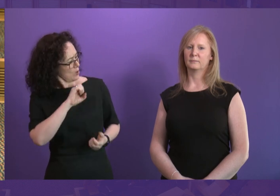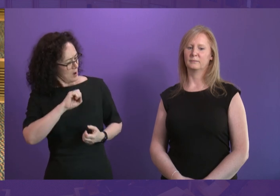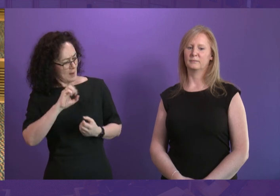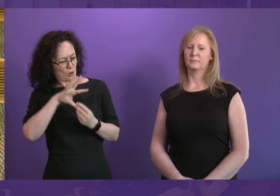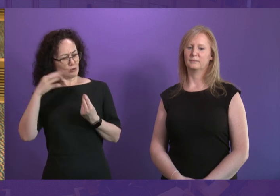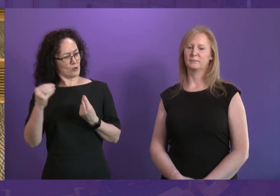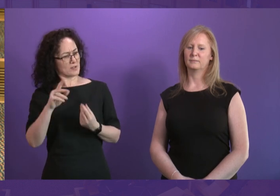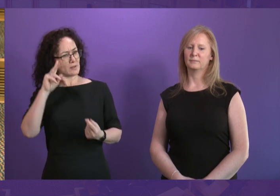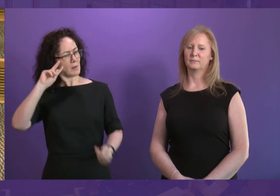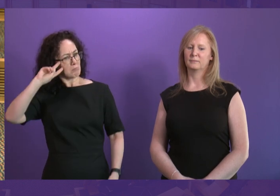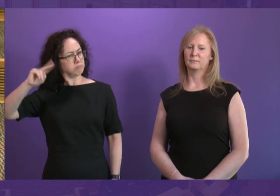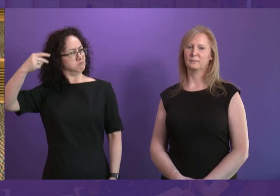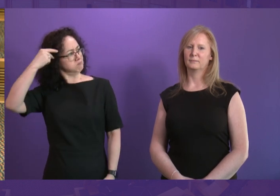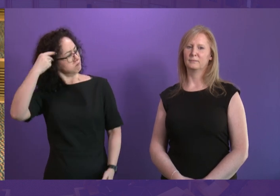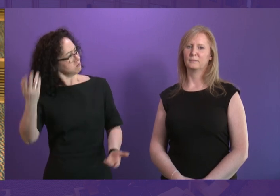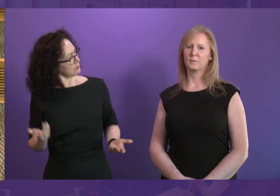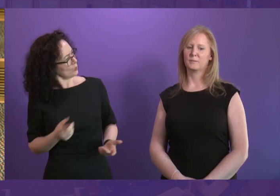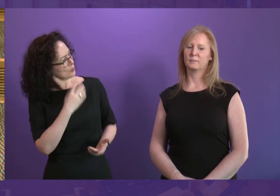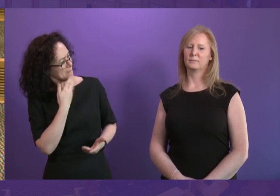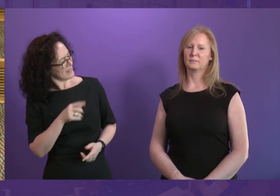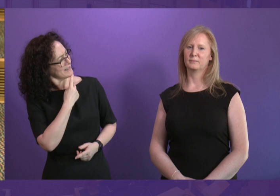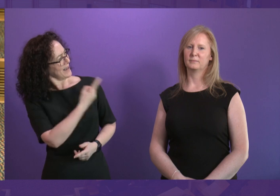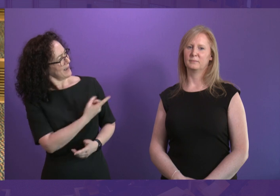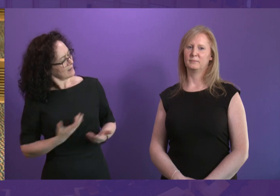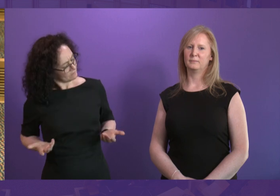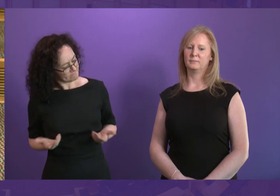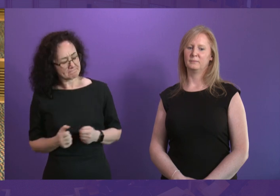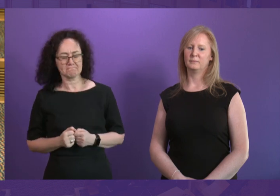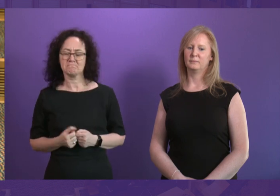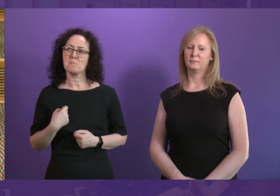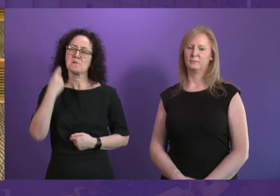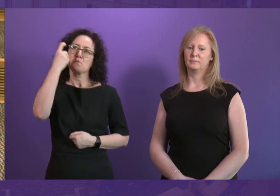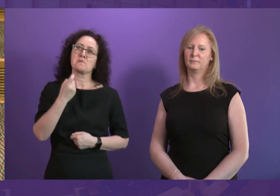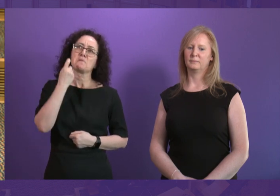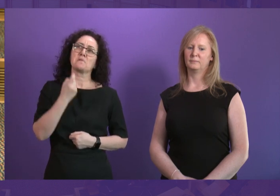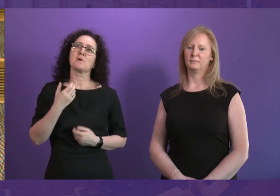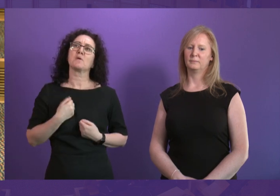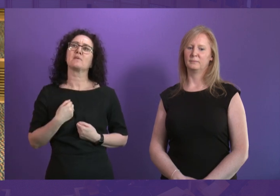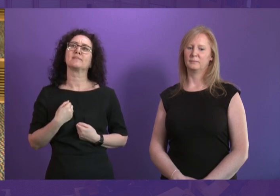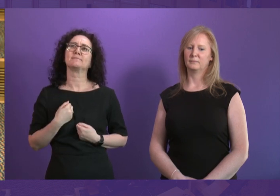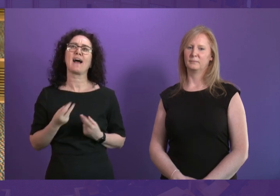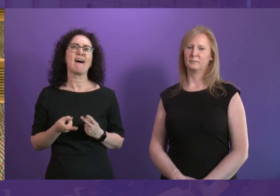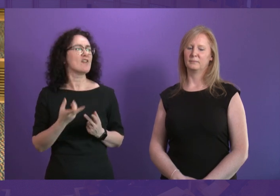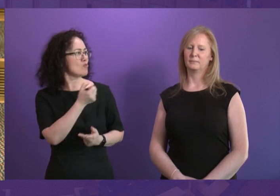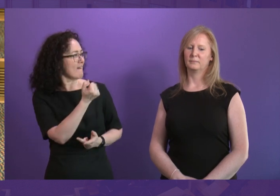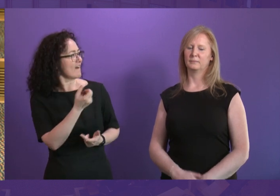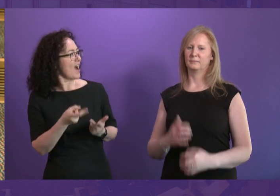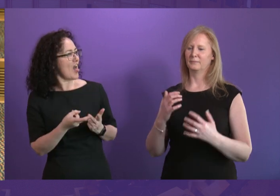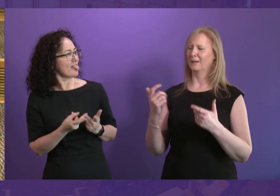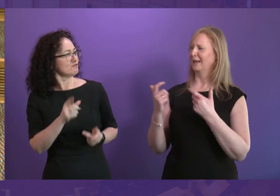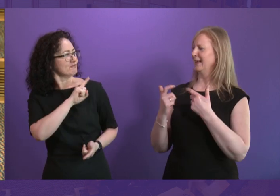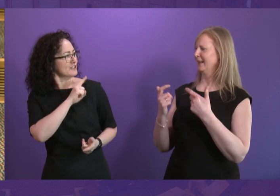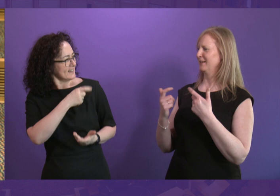I have been wondering whether there is a reason—other than naked hypocrisy—for the Tories’ position